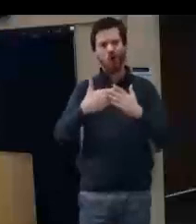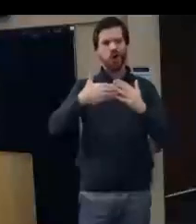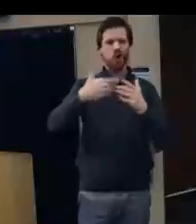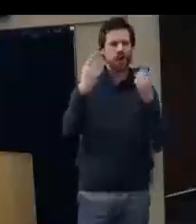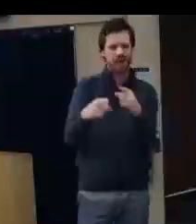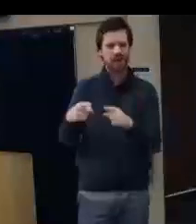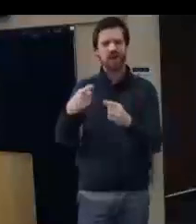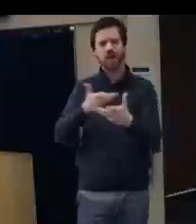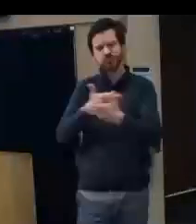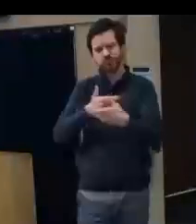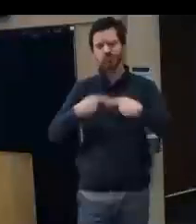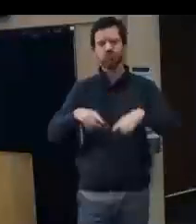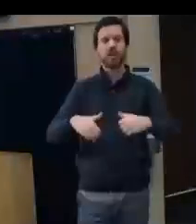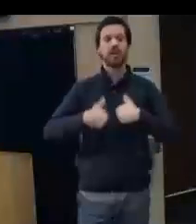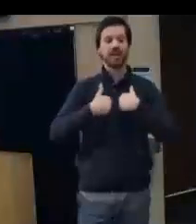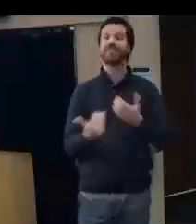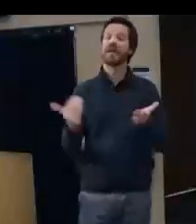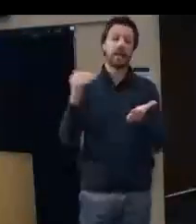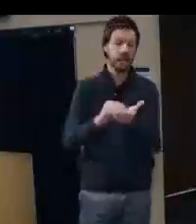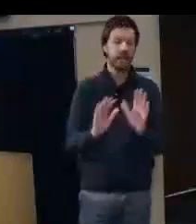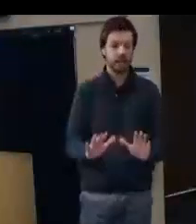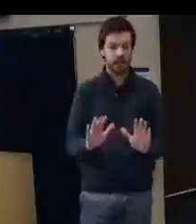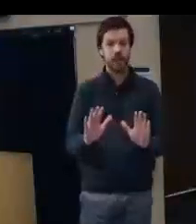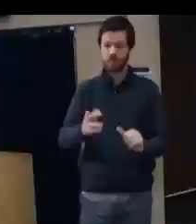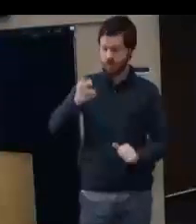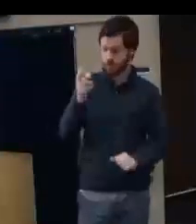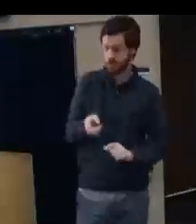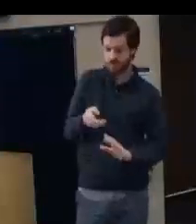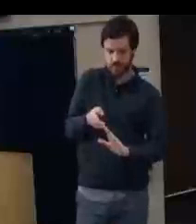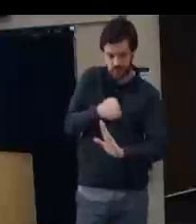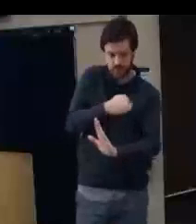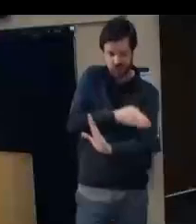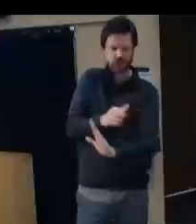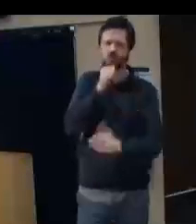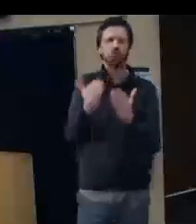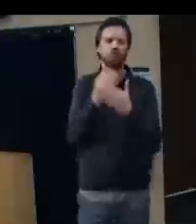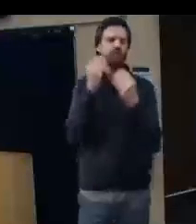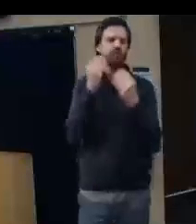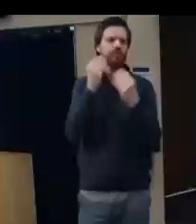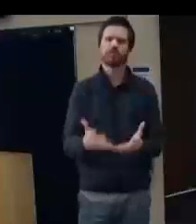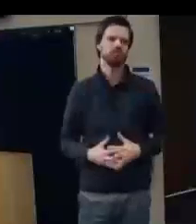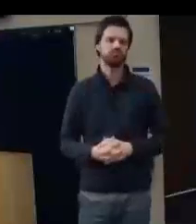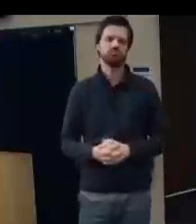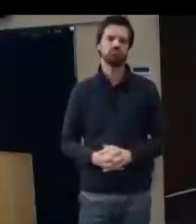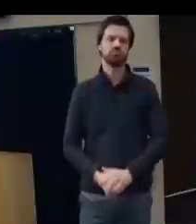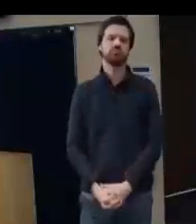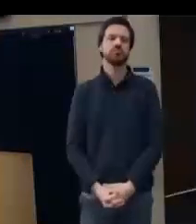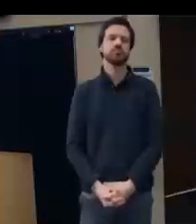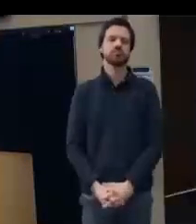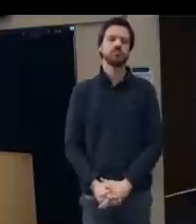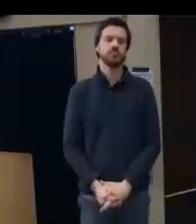occur during their lifetime again so historically this is not new information um coming up to the